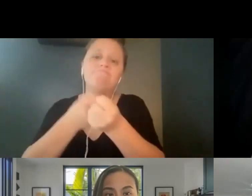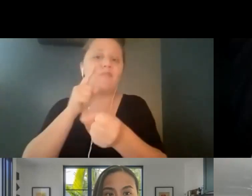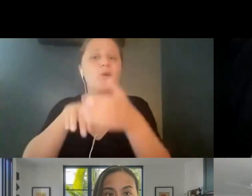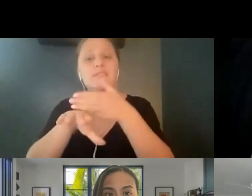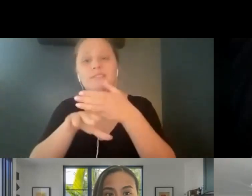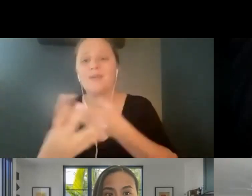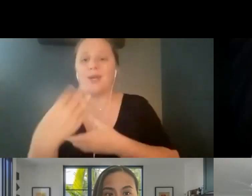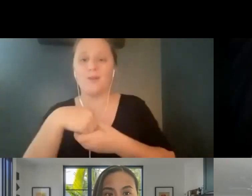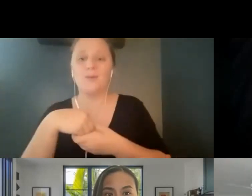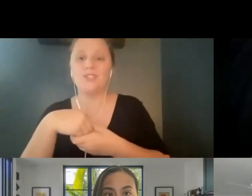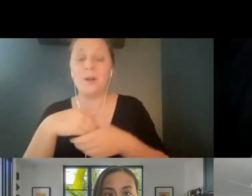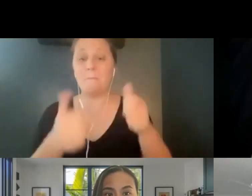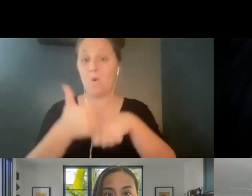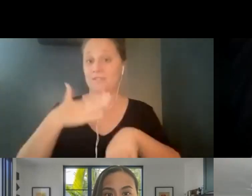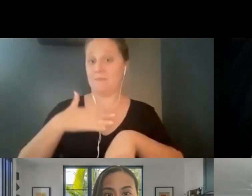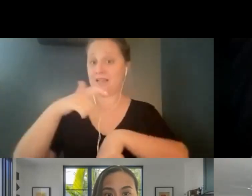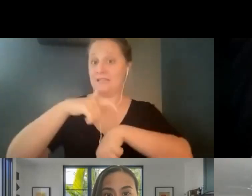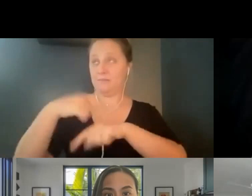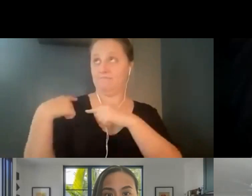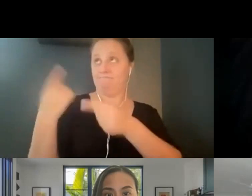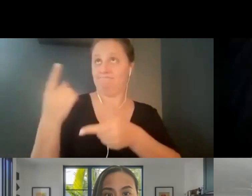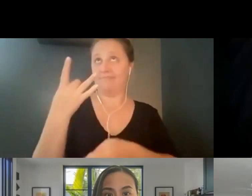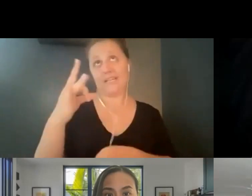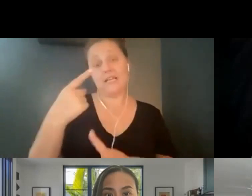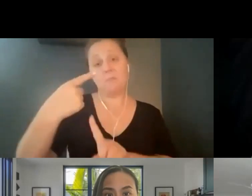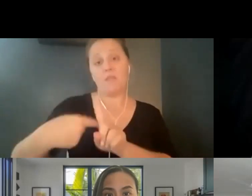least for the last 18 months, teaching event and meeting planners and